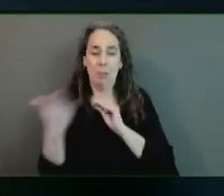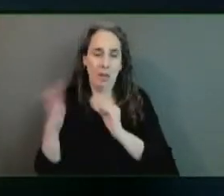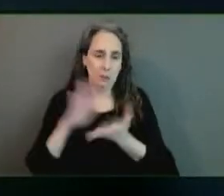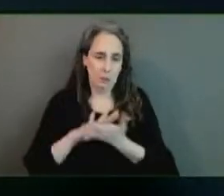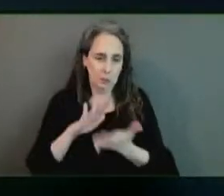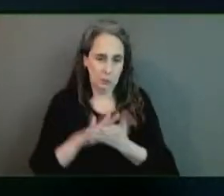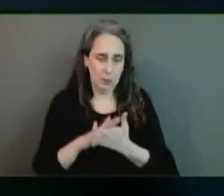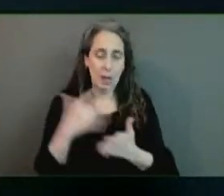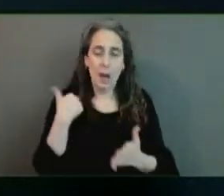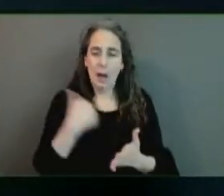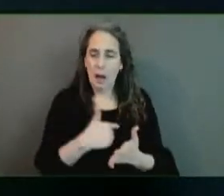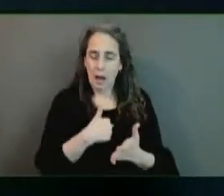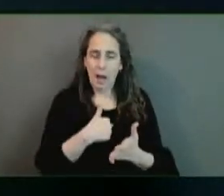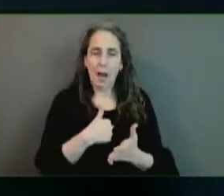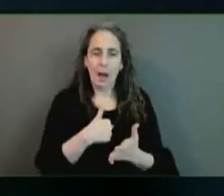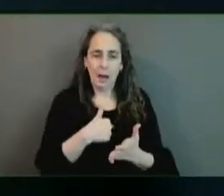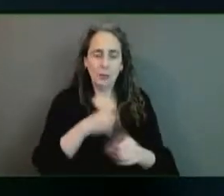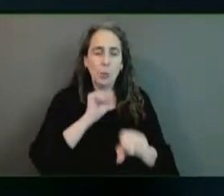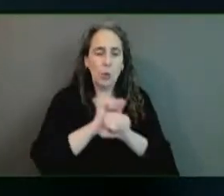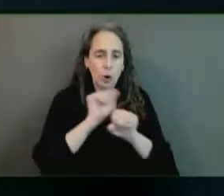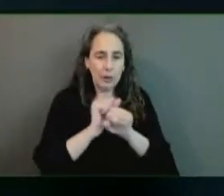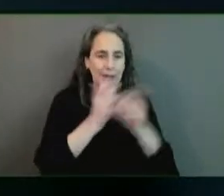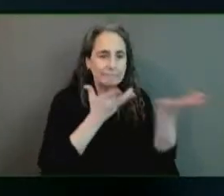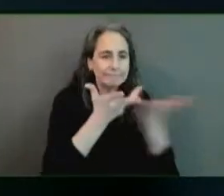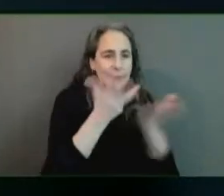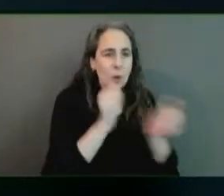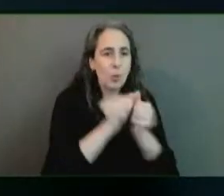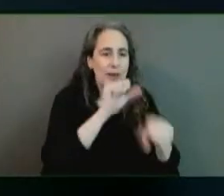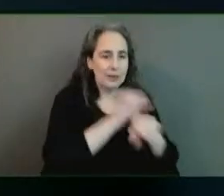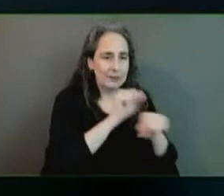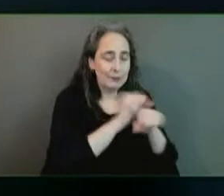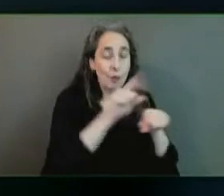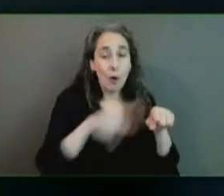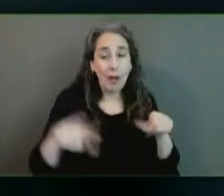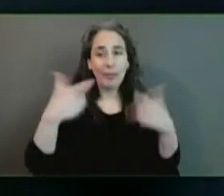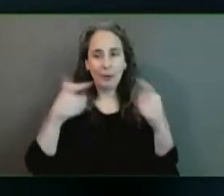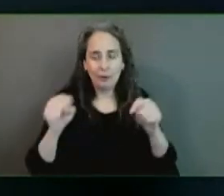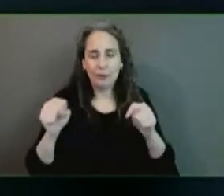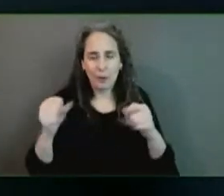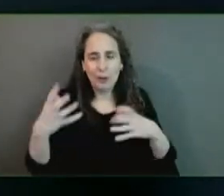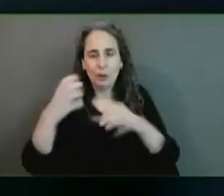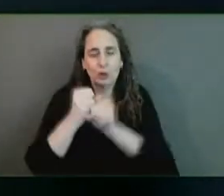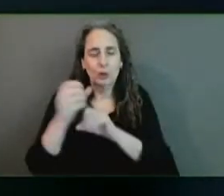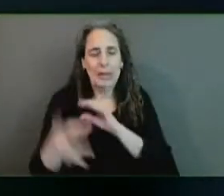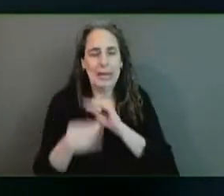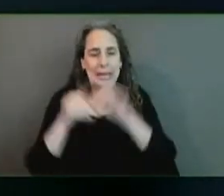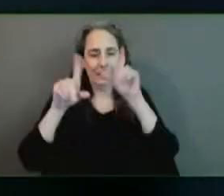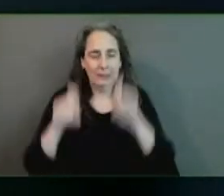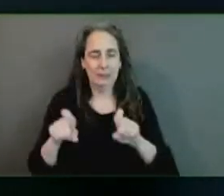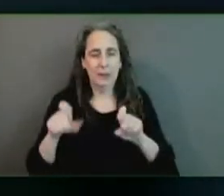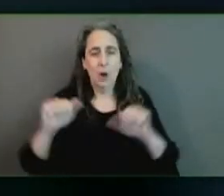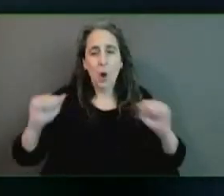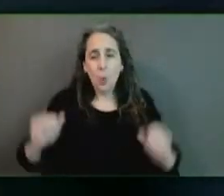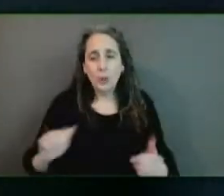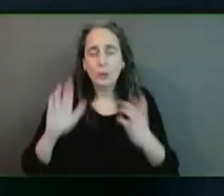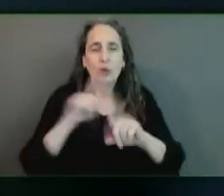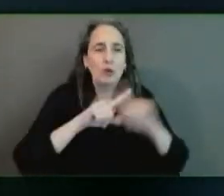we asked them to send additional supplies to the schools. And we're working with the schools. We know they're also working on